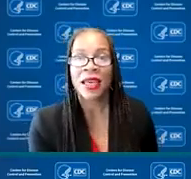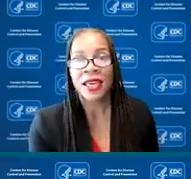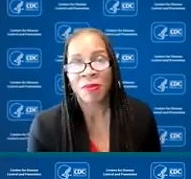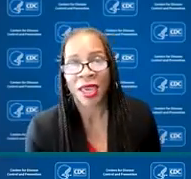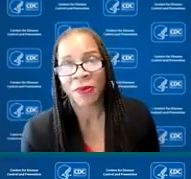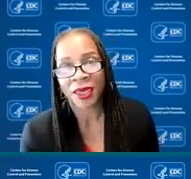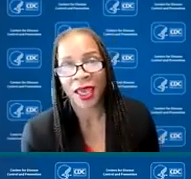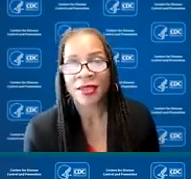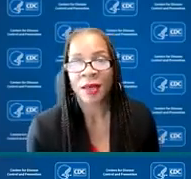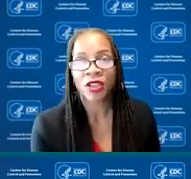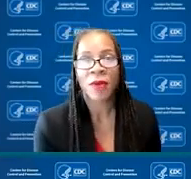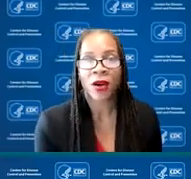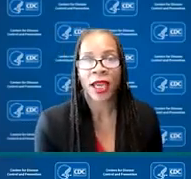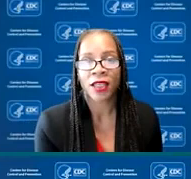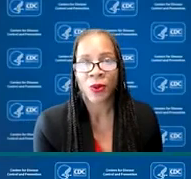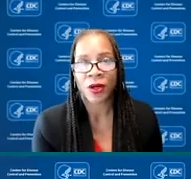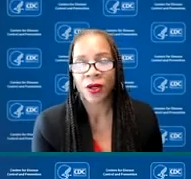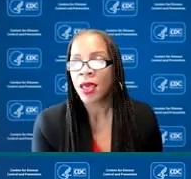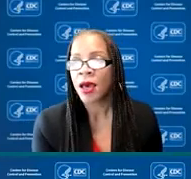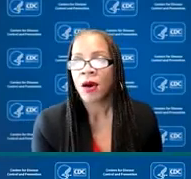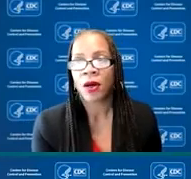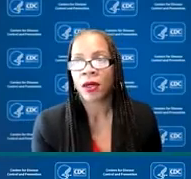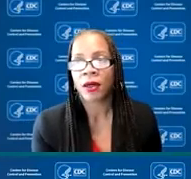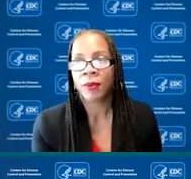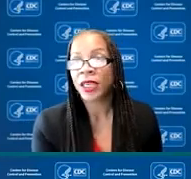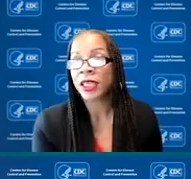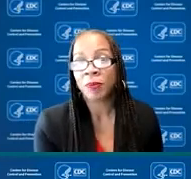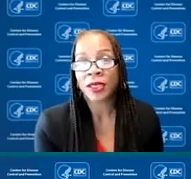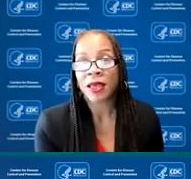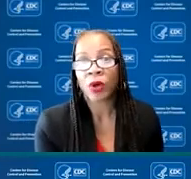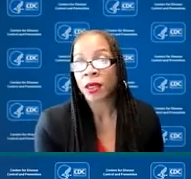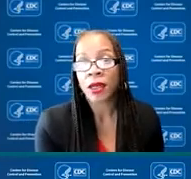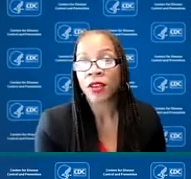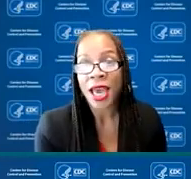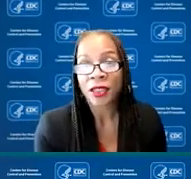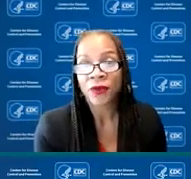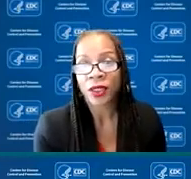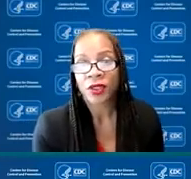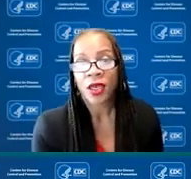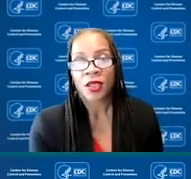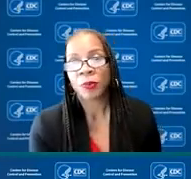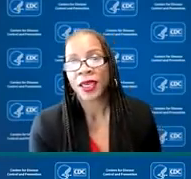it may be a subject matter expert, or it could be someone on another task force. So